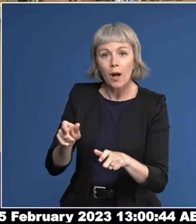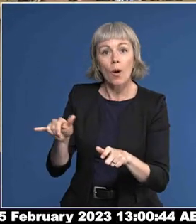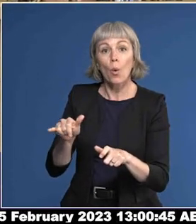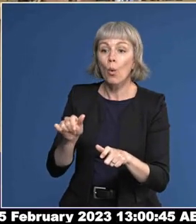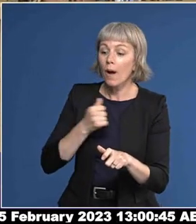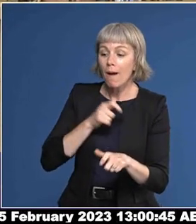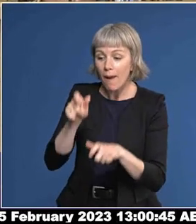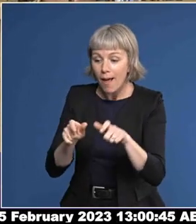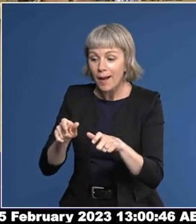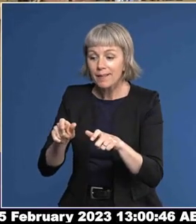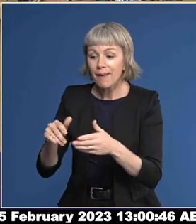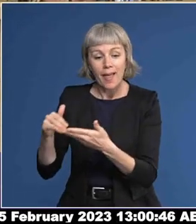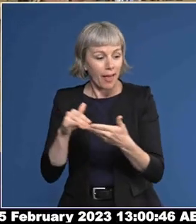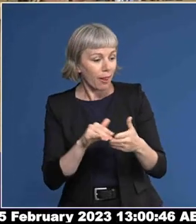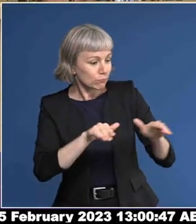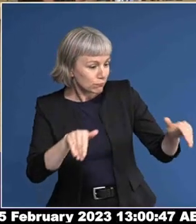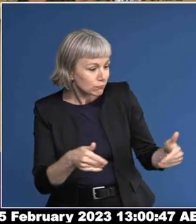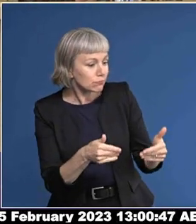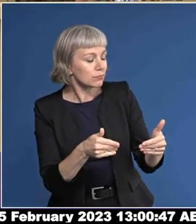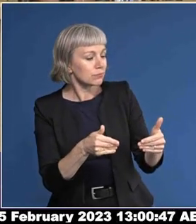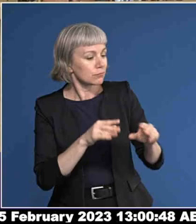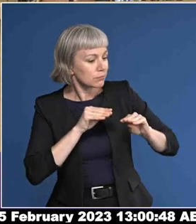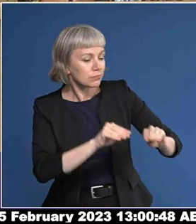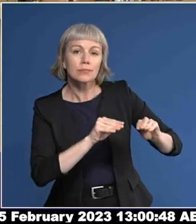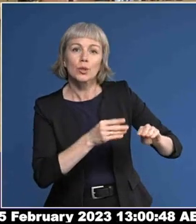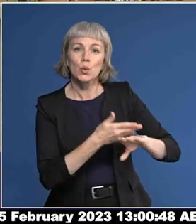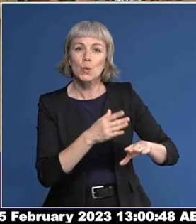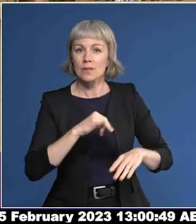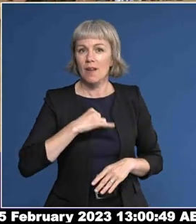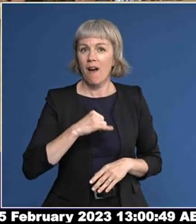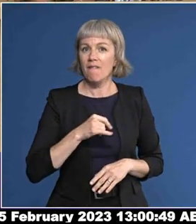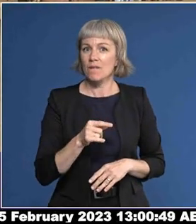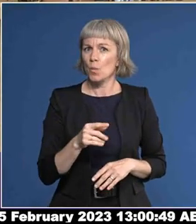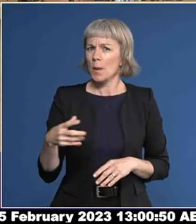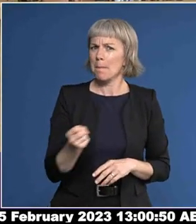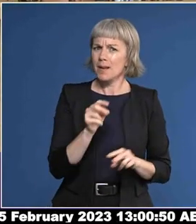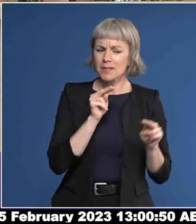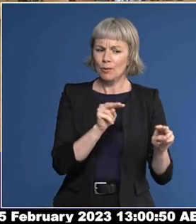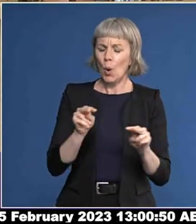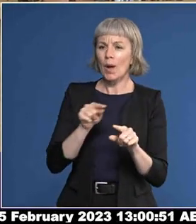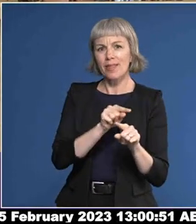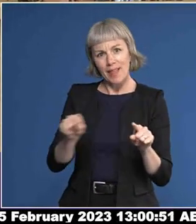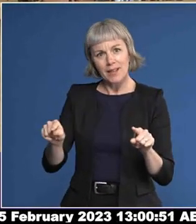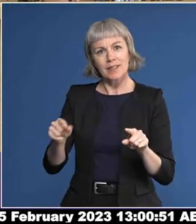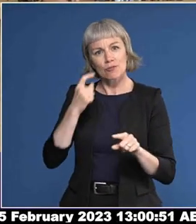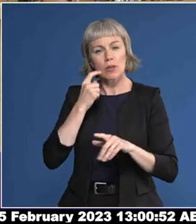I think it's really important that we look at those things and find some way to put those into place. MS EASTMAN: Ms Toohey, is there any -